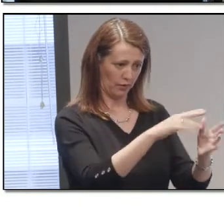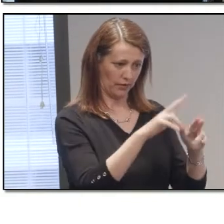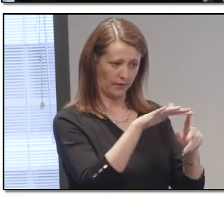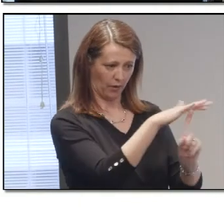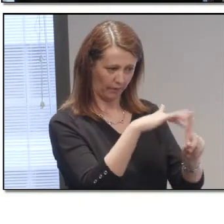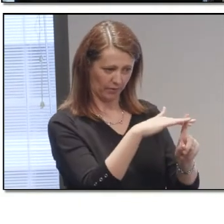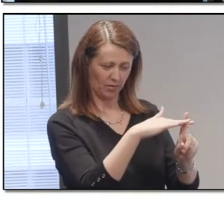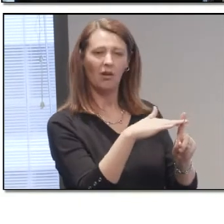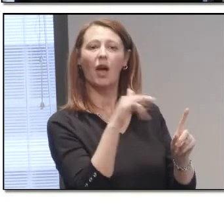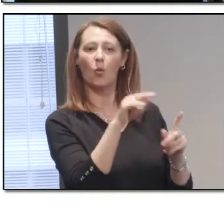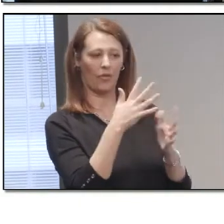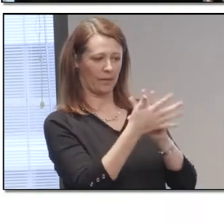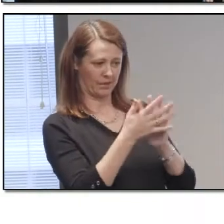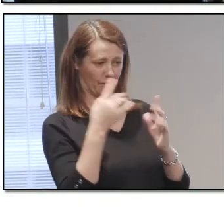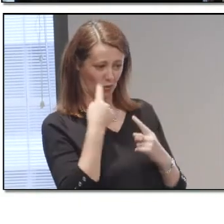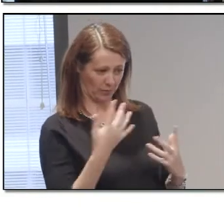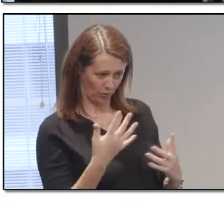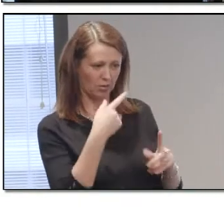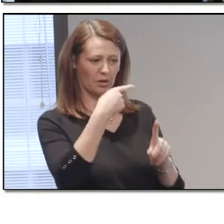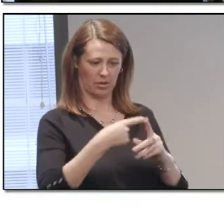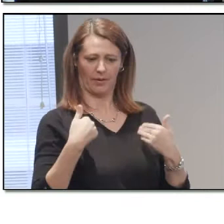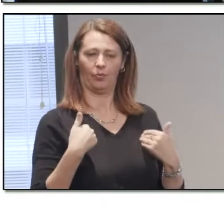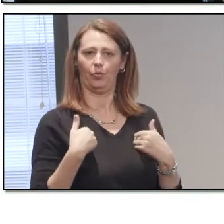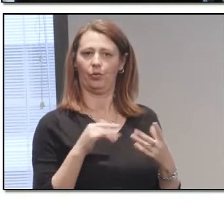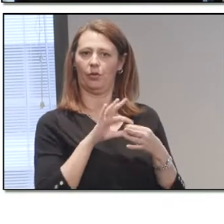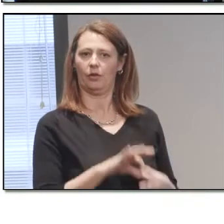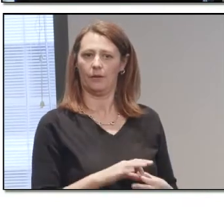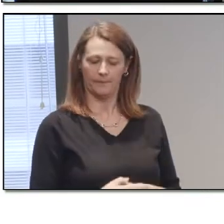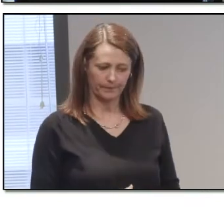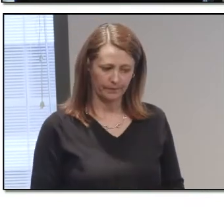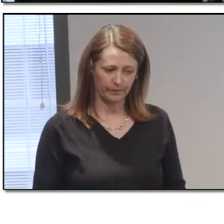in terms of exposure and health outcomes, and you'll probably hear me say a couple of times